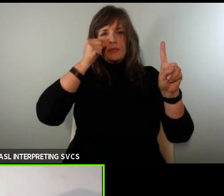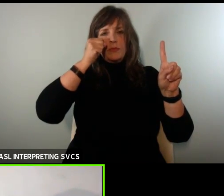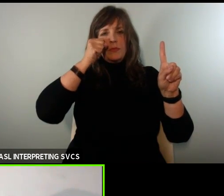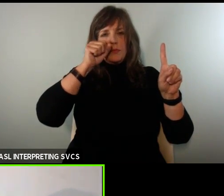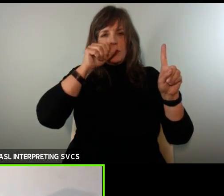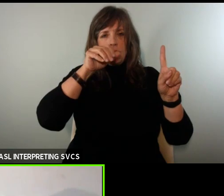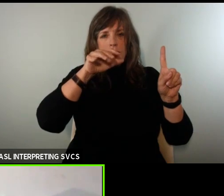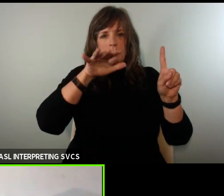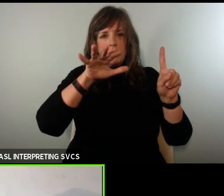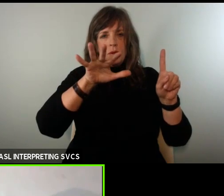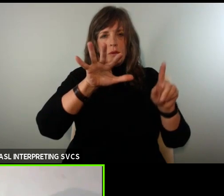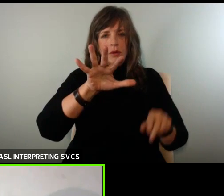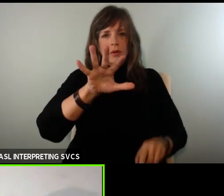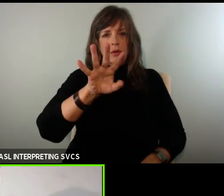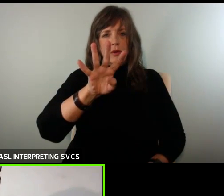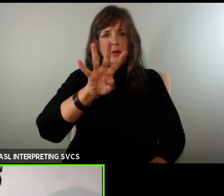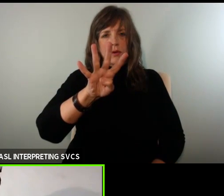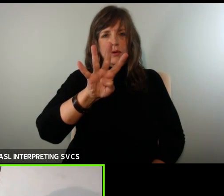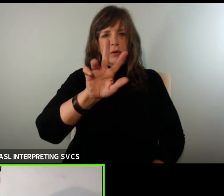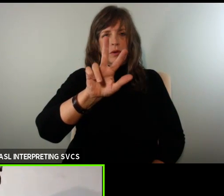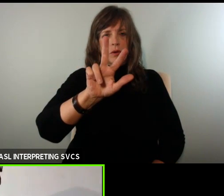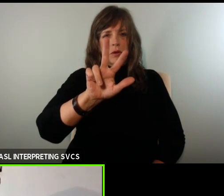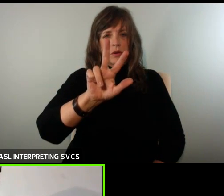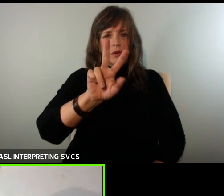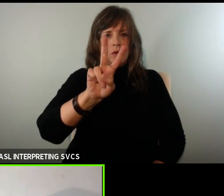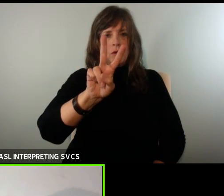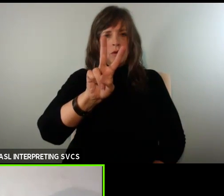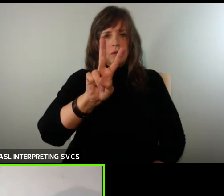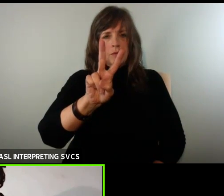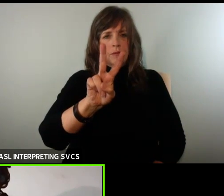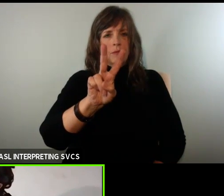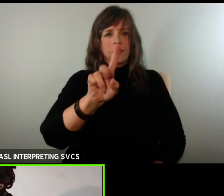One, two, three, four, five.